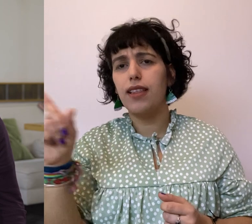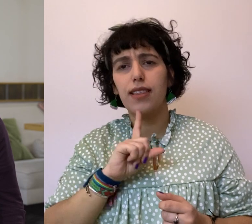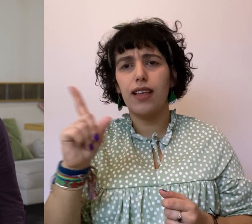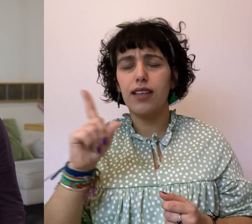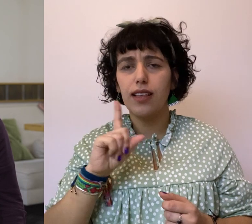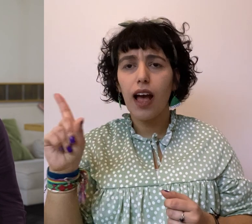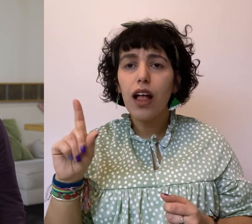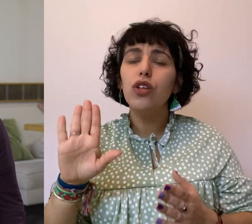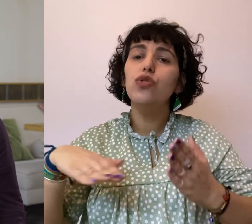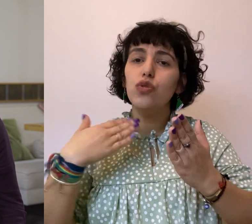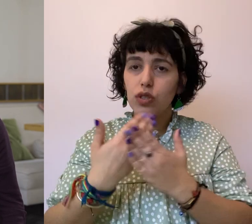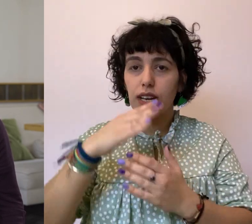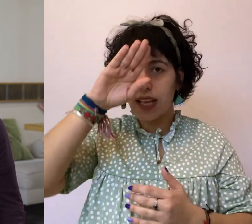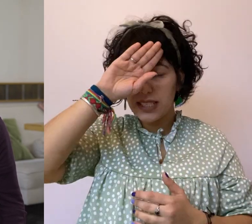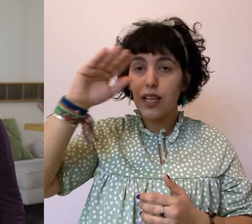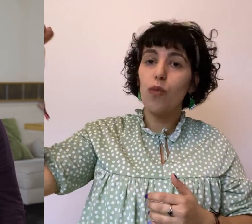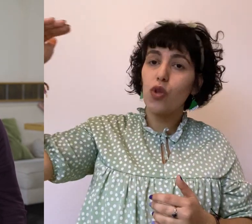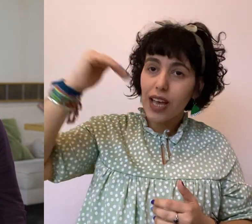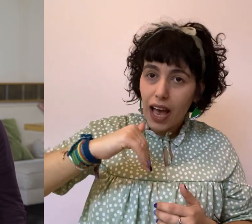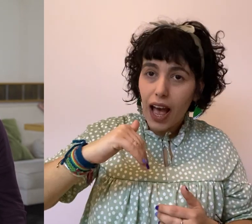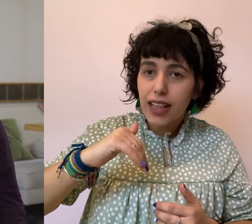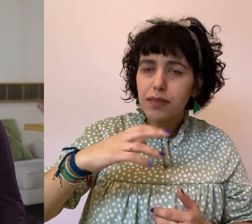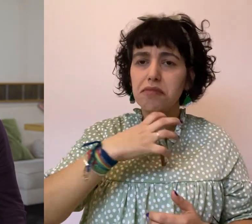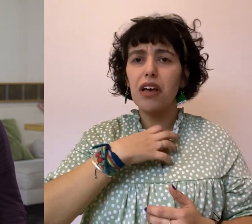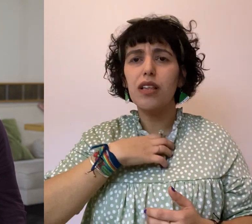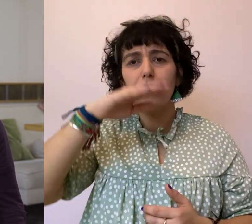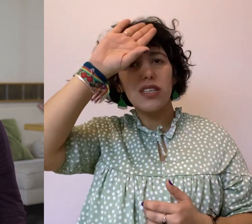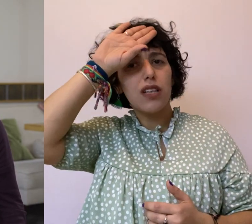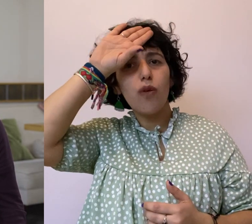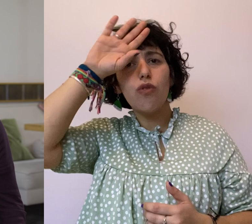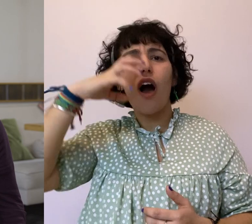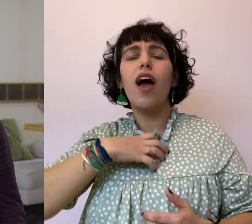Getting there and back, it increased in the year. Then, when I come to İstanbul